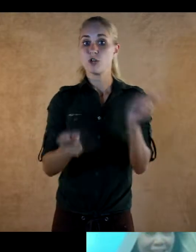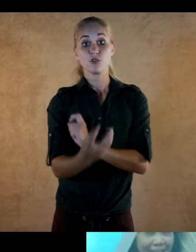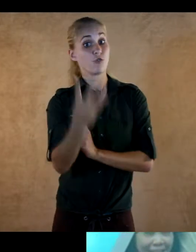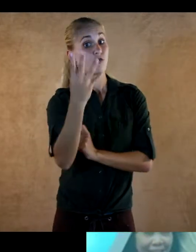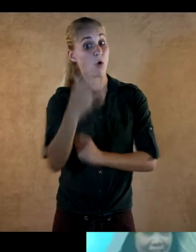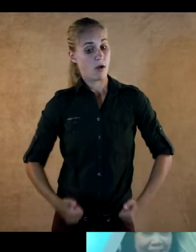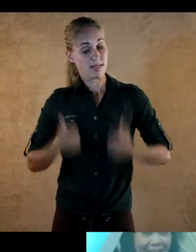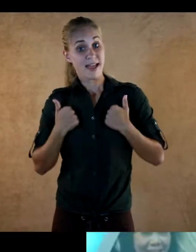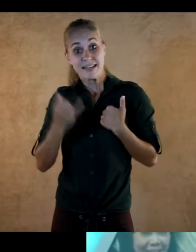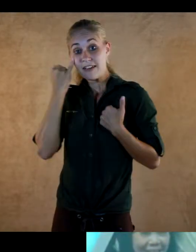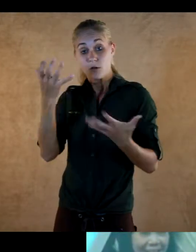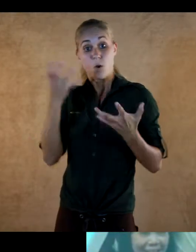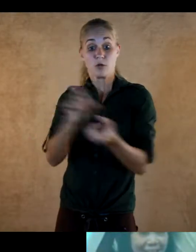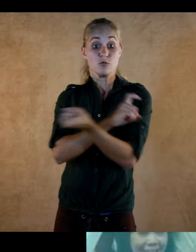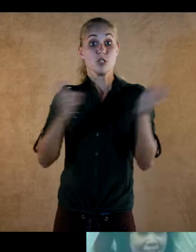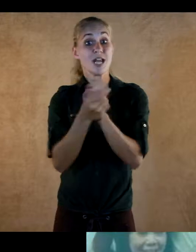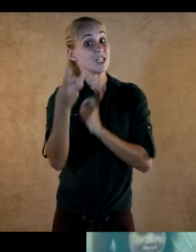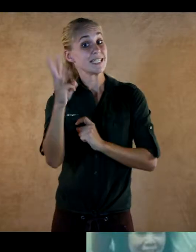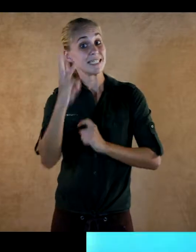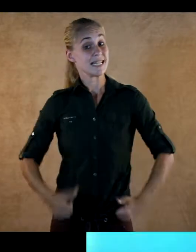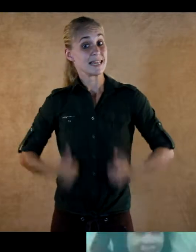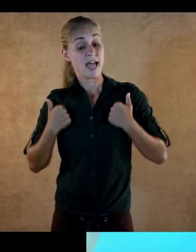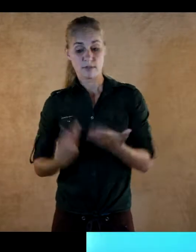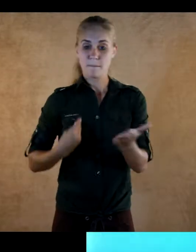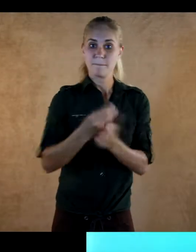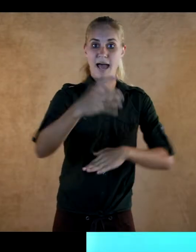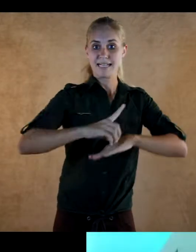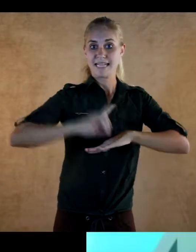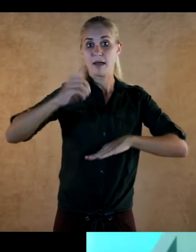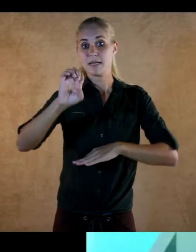Or better yet, if you want to transform 16 lives, purchase a Diamond Elite Pack.